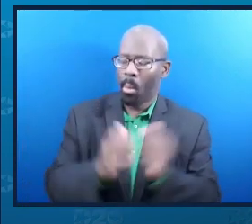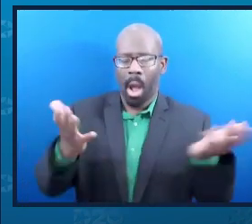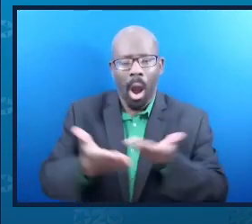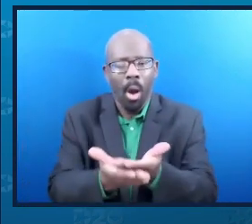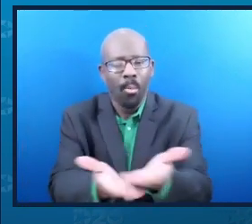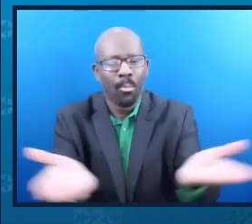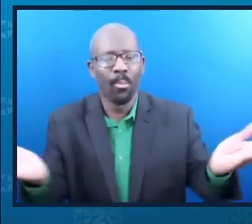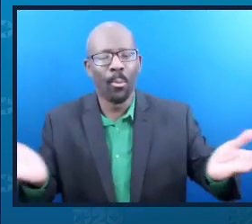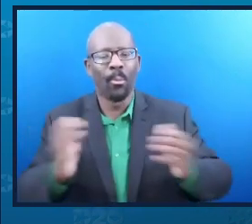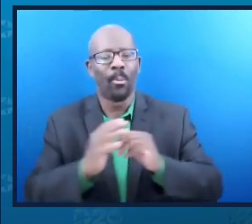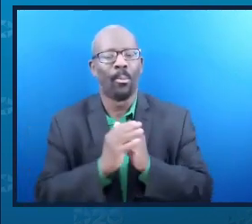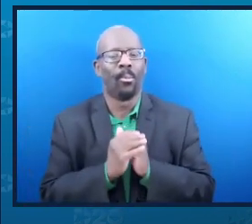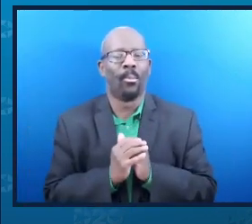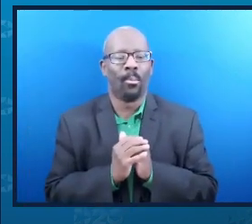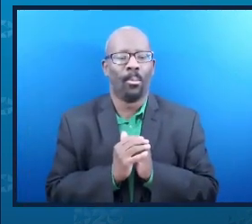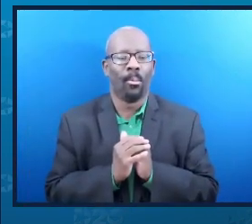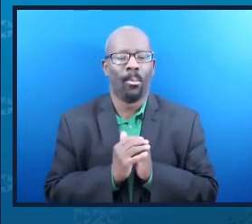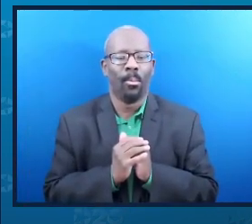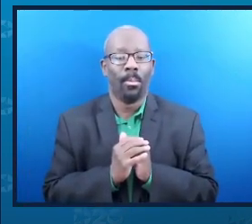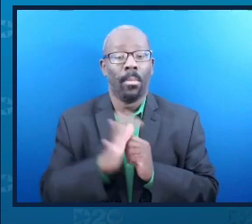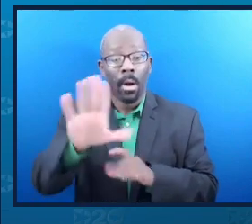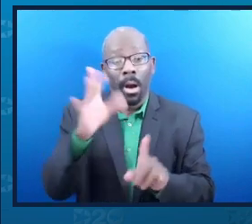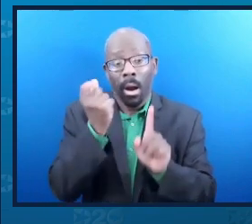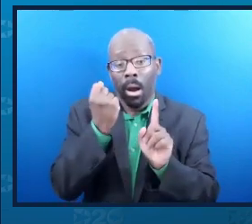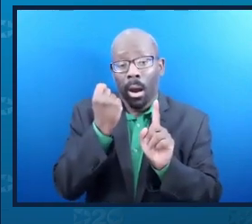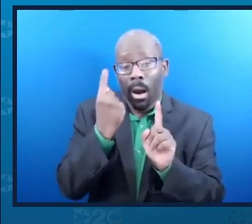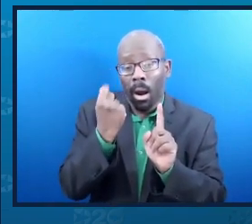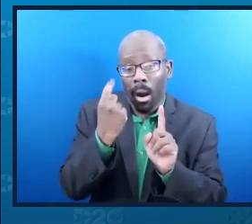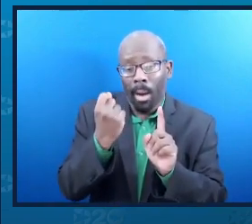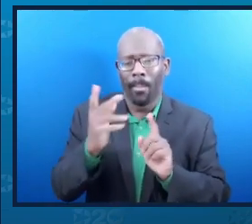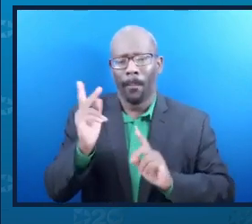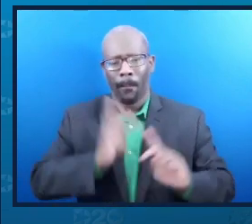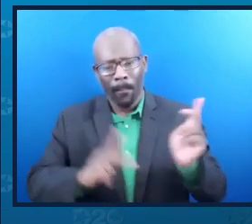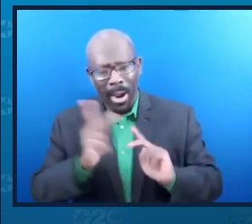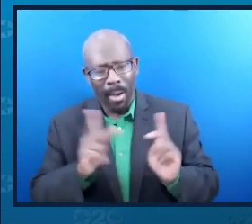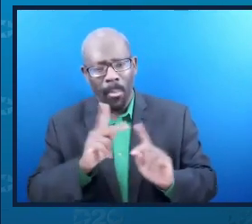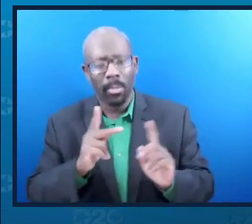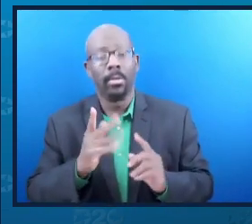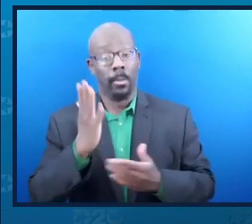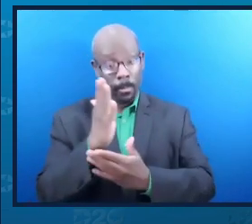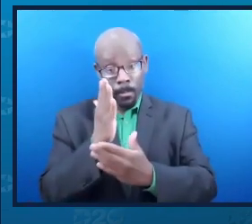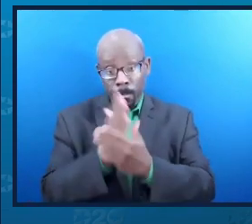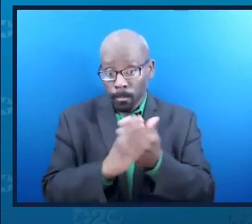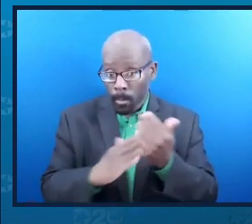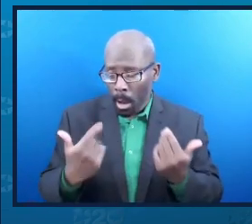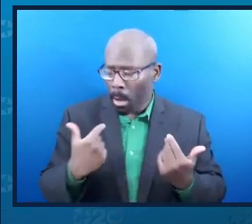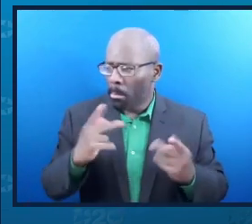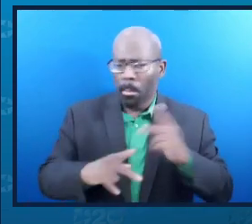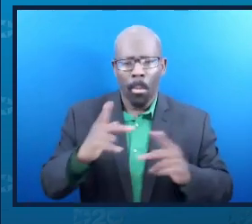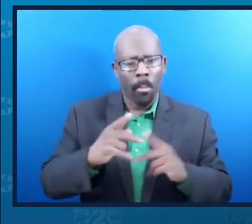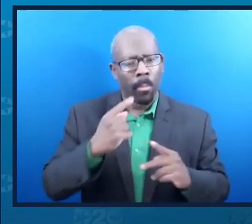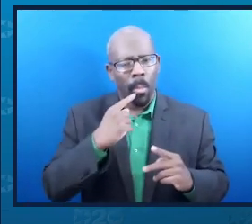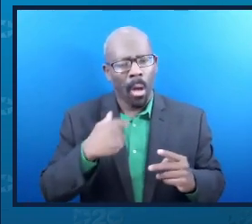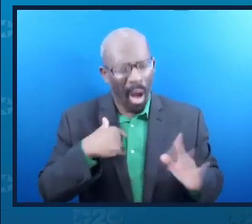CAN'T DO IT WITHOUT ALL OF US. FOR FOUR YEARS, PEOPLE HAVE SAID